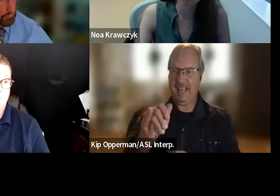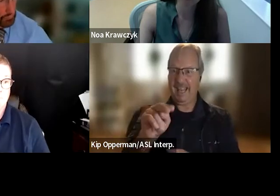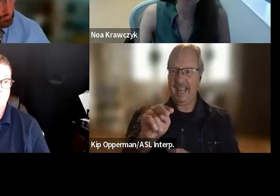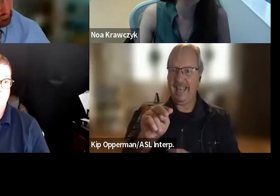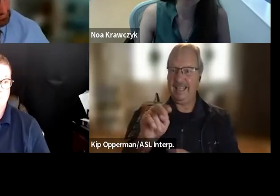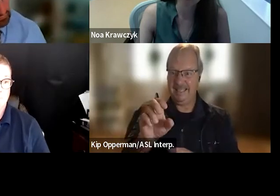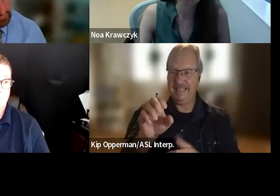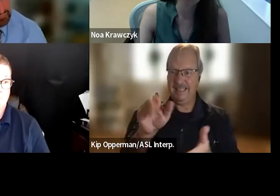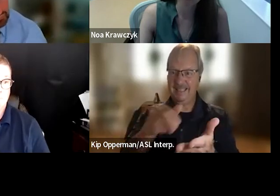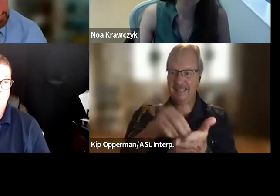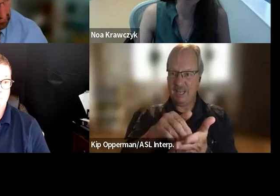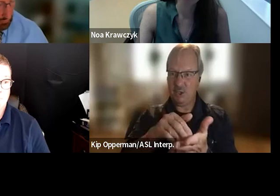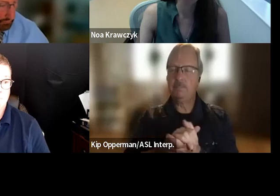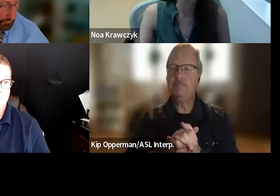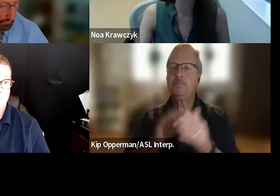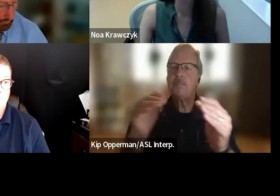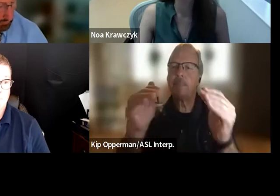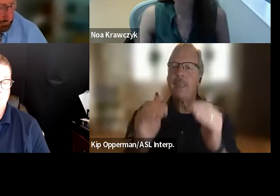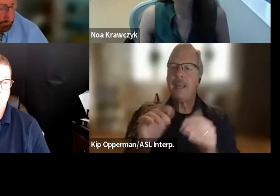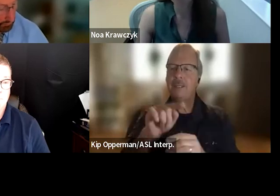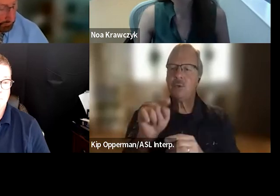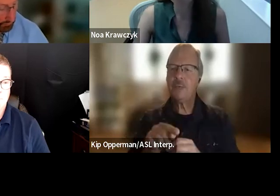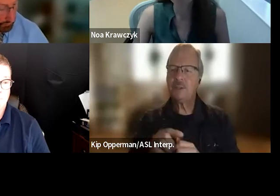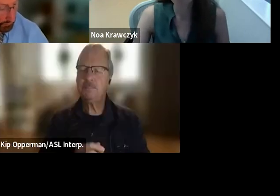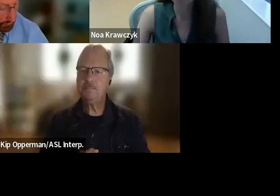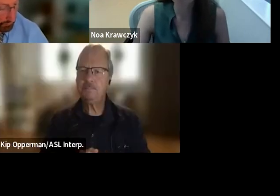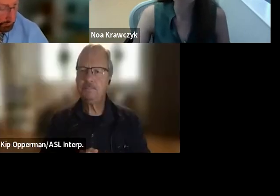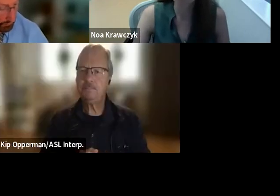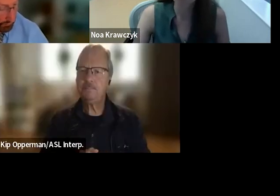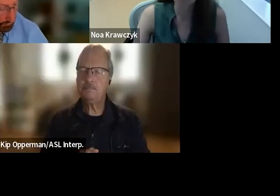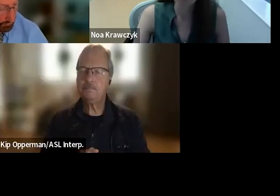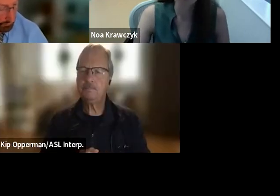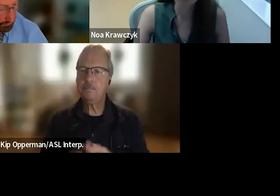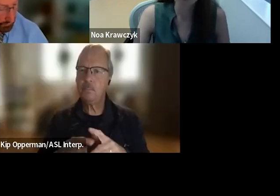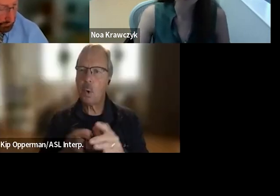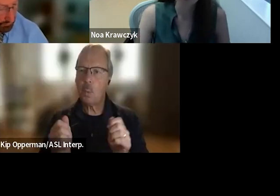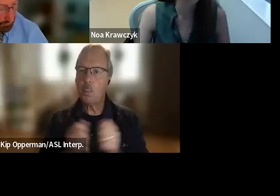So the next question is, let's start with Noa and Steve,